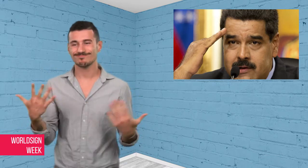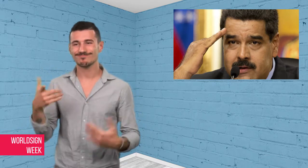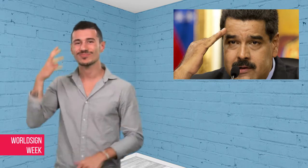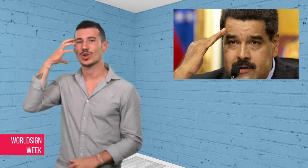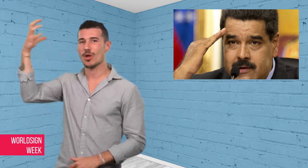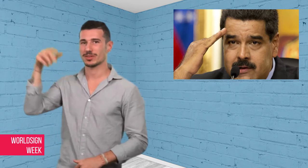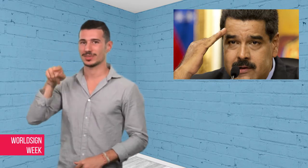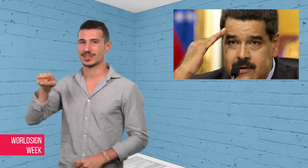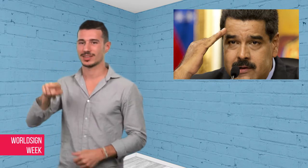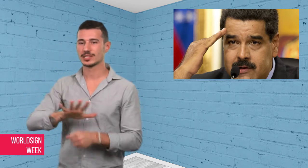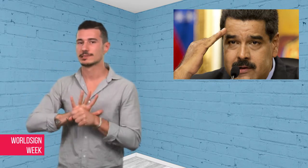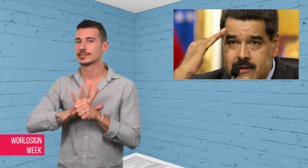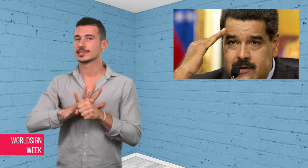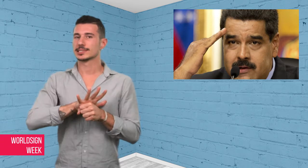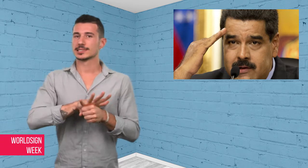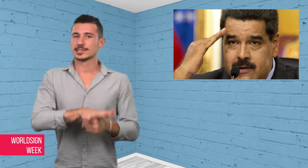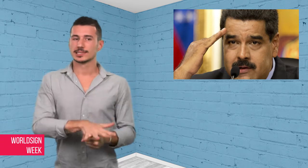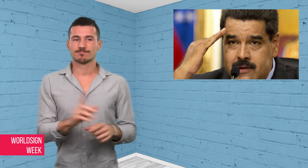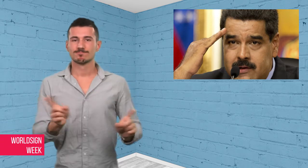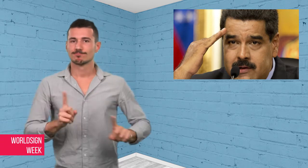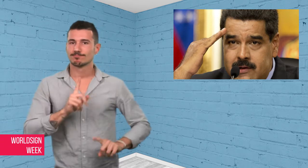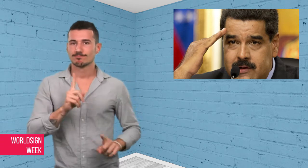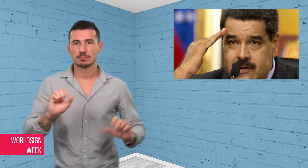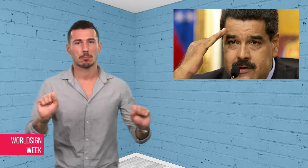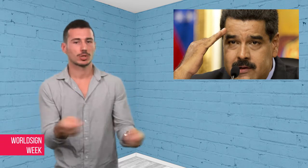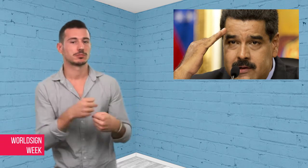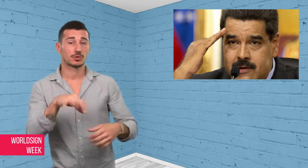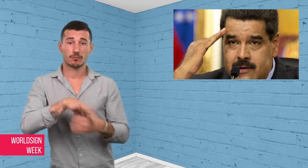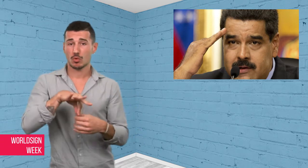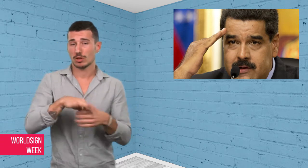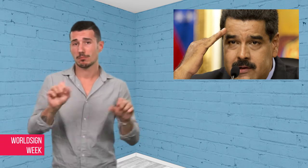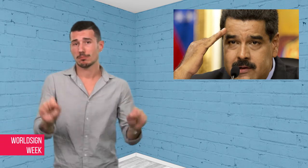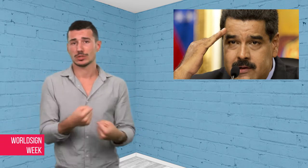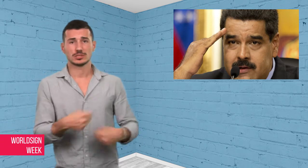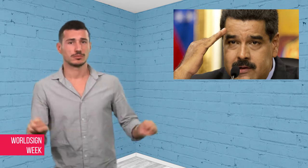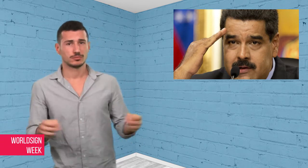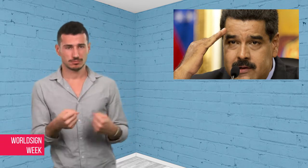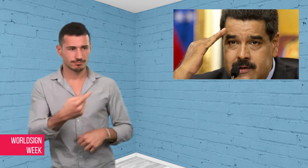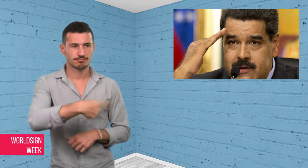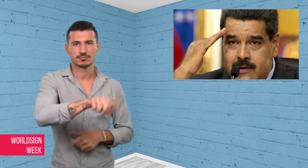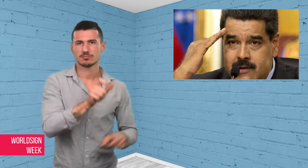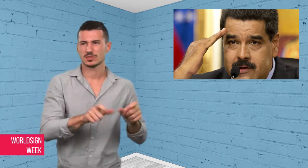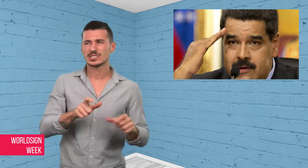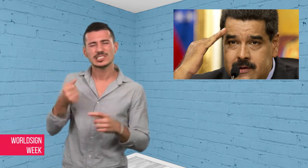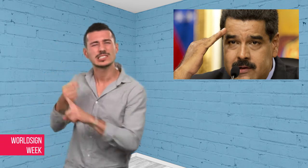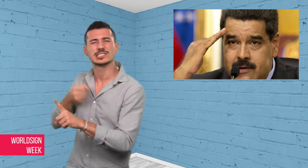is suppressing this very effectively and hope of